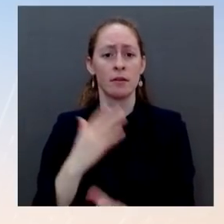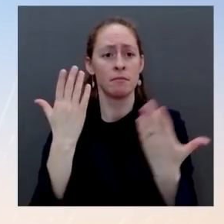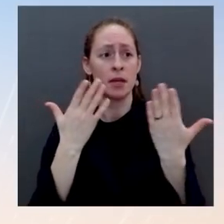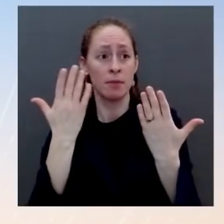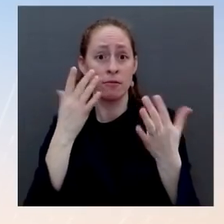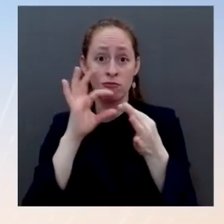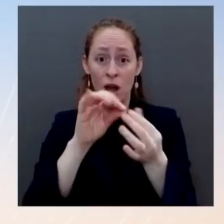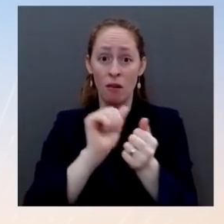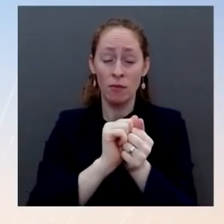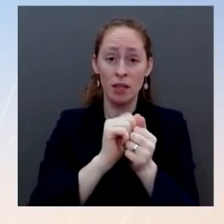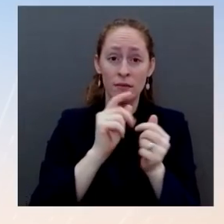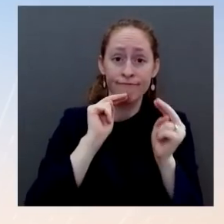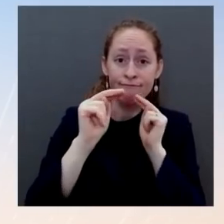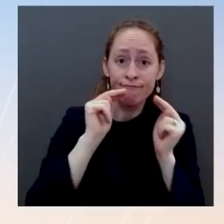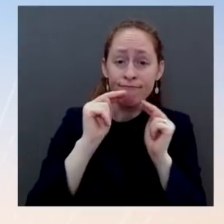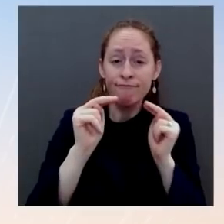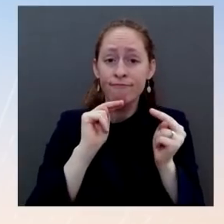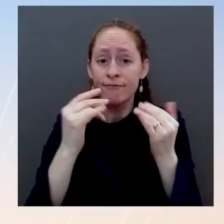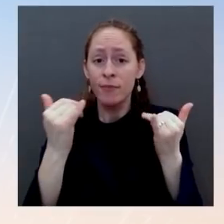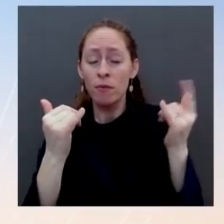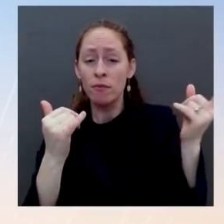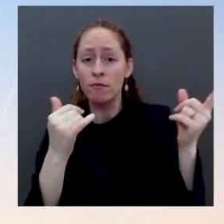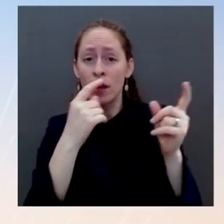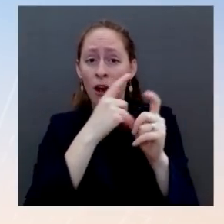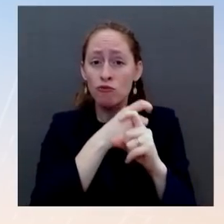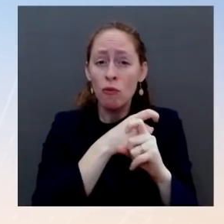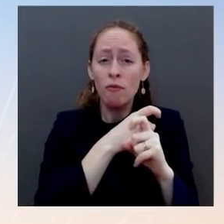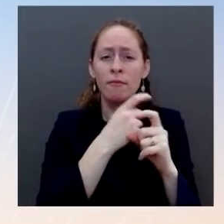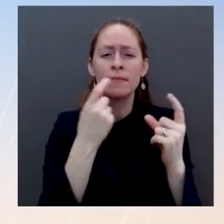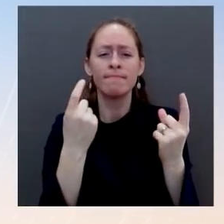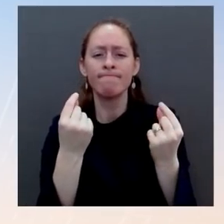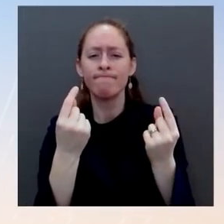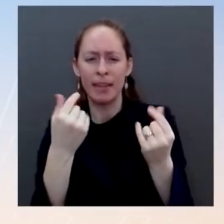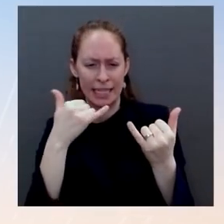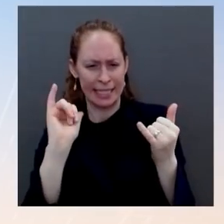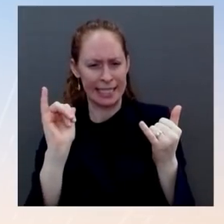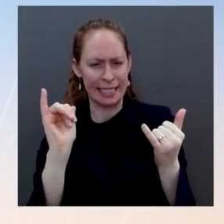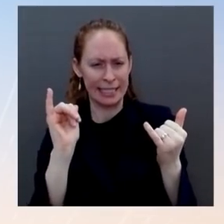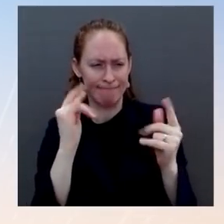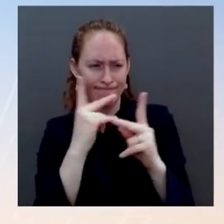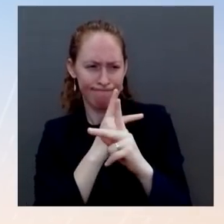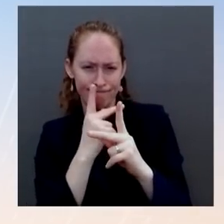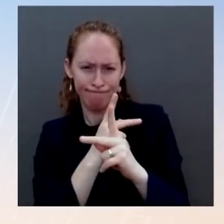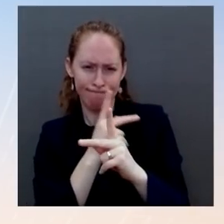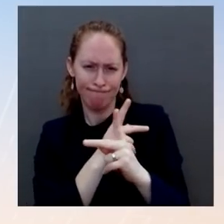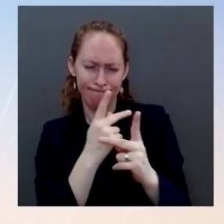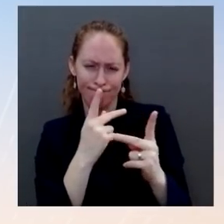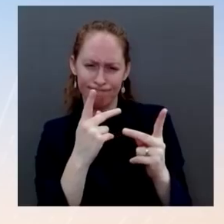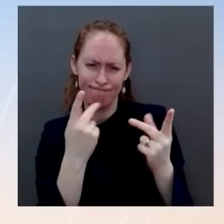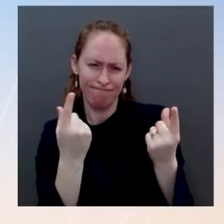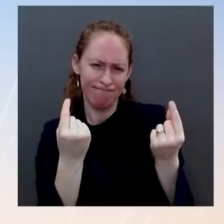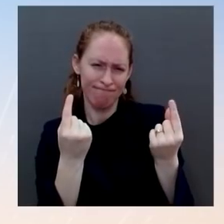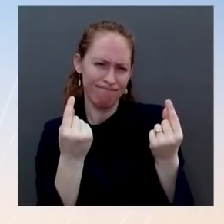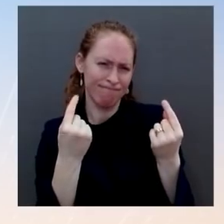we're still assessing intent. So, we don't have much more analysis at this point in time. Okay. Thanks, everyone.